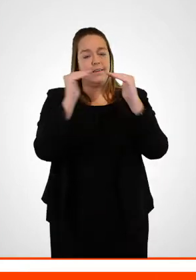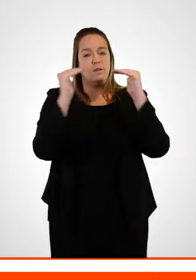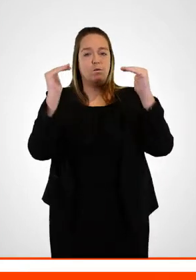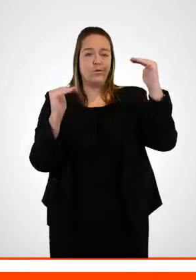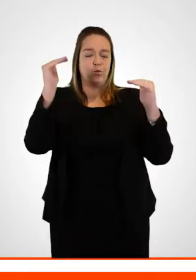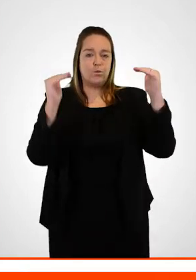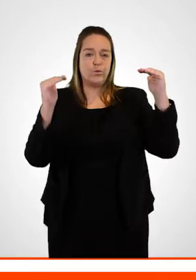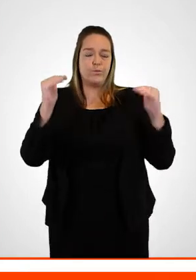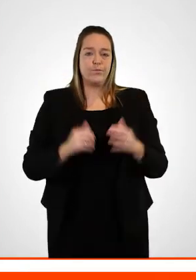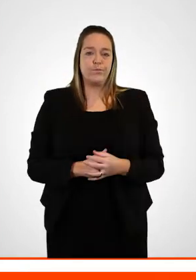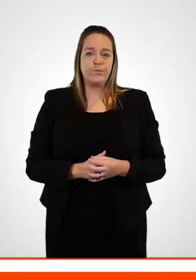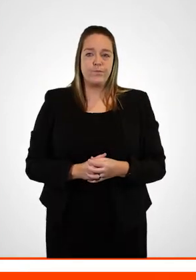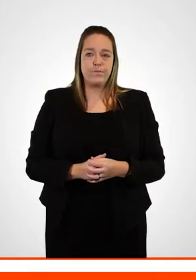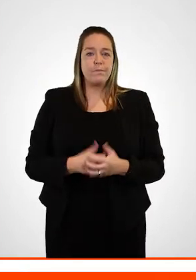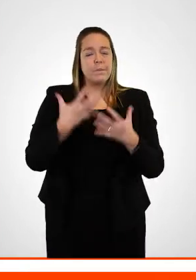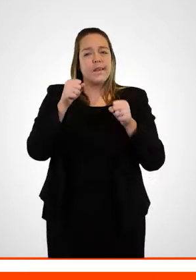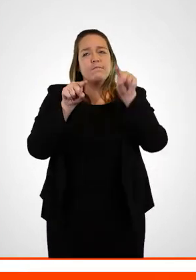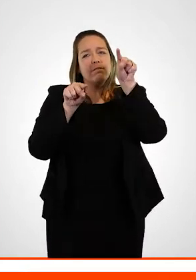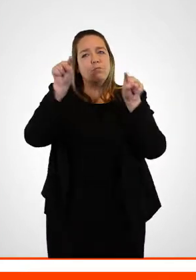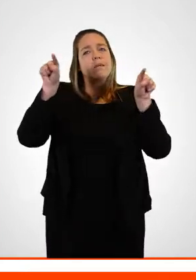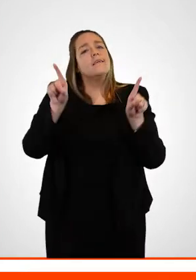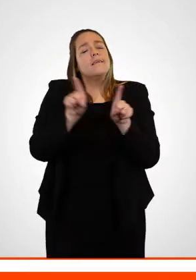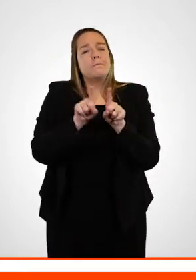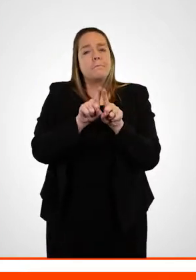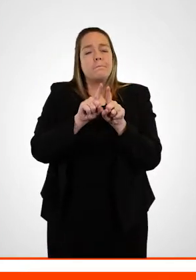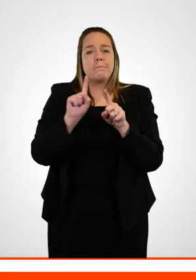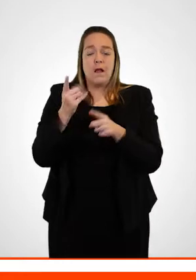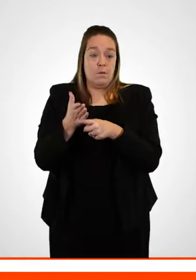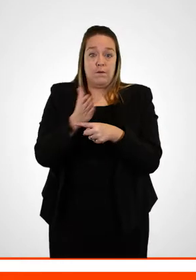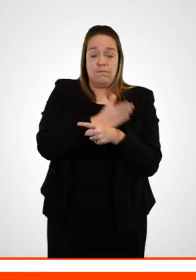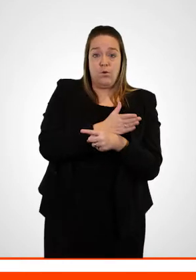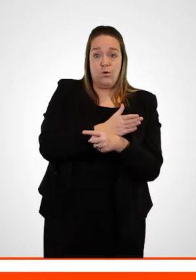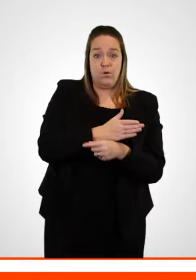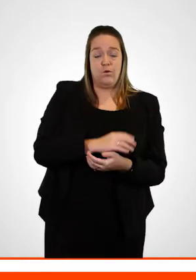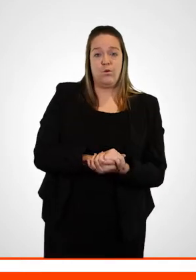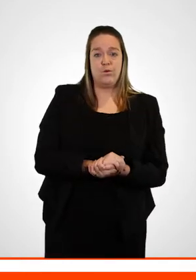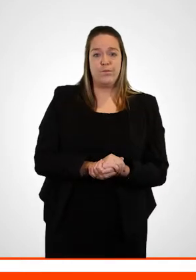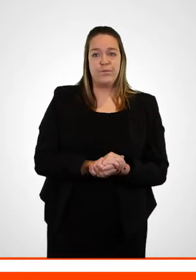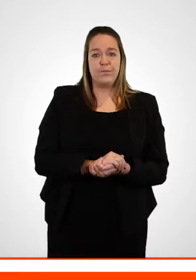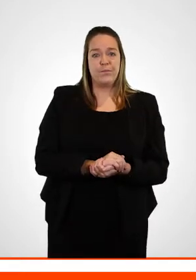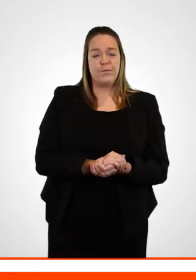So overall in these two groups, we didn't see the variability in this one that we saw, for example, if we just go back to the previous slide,